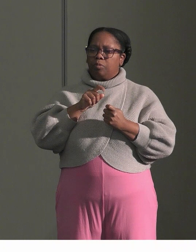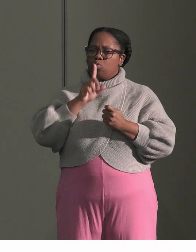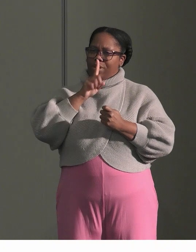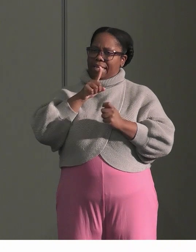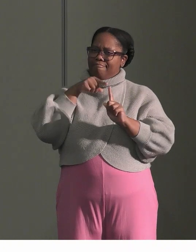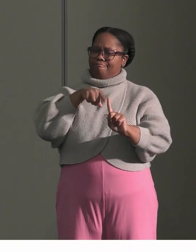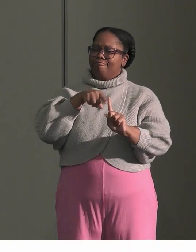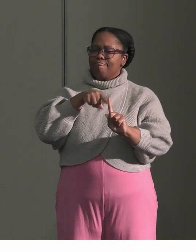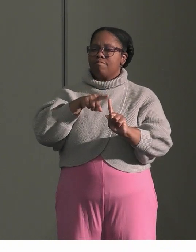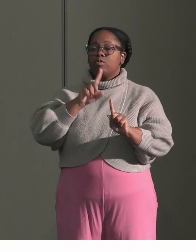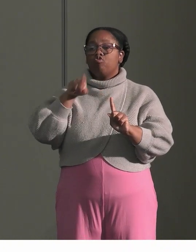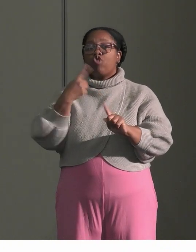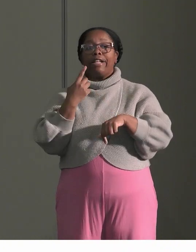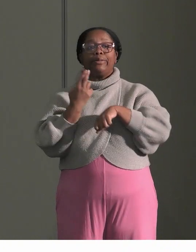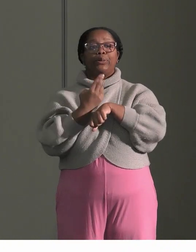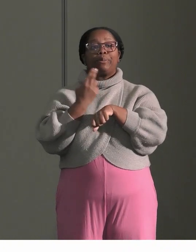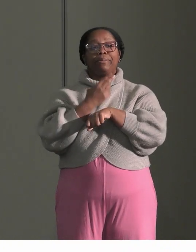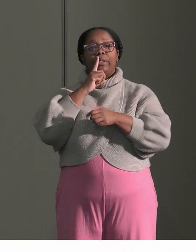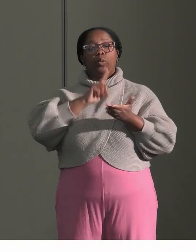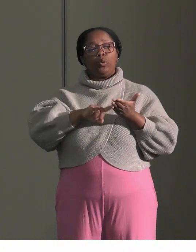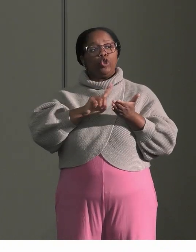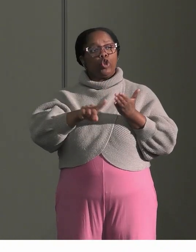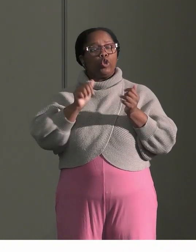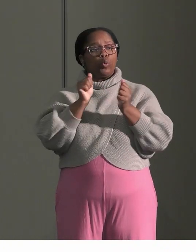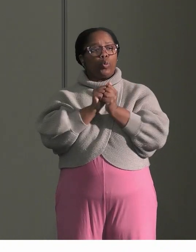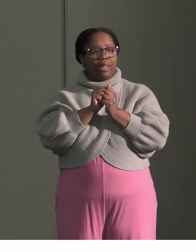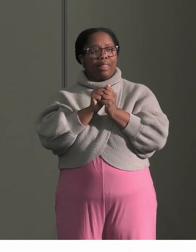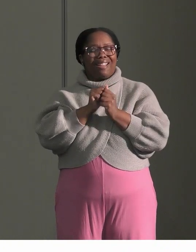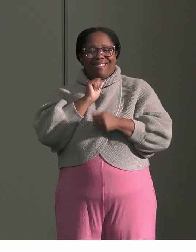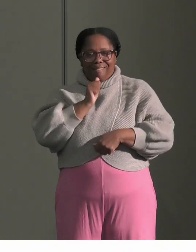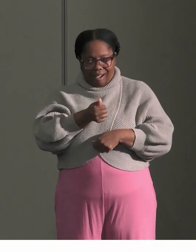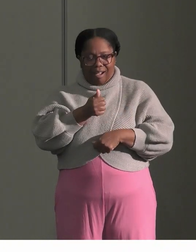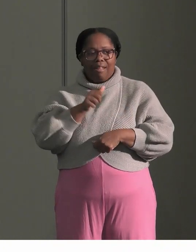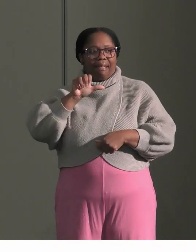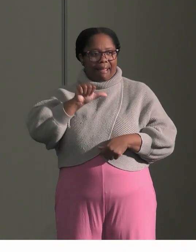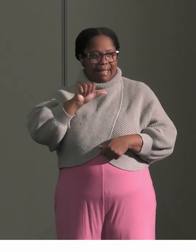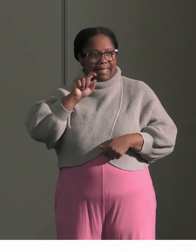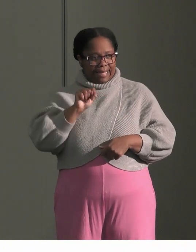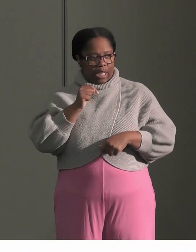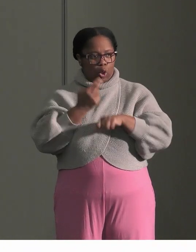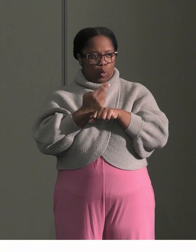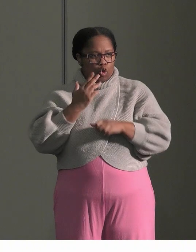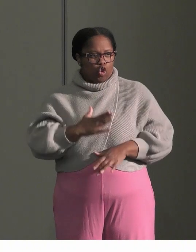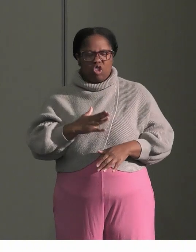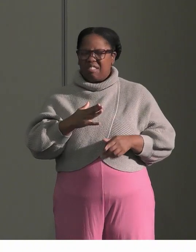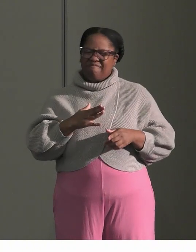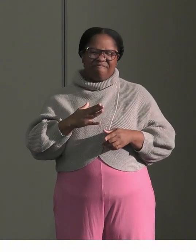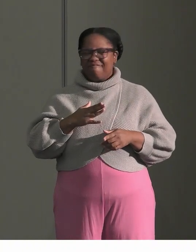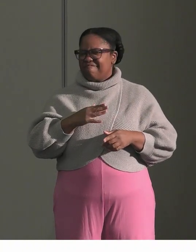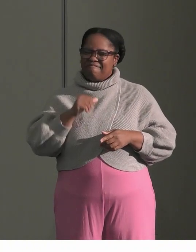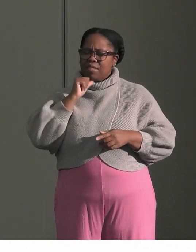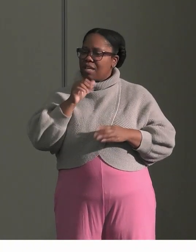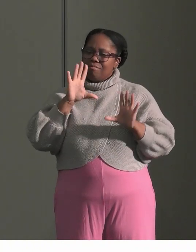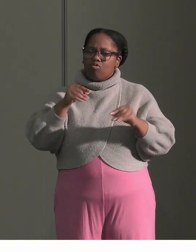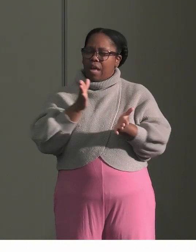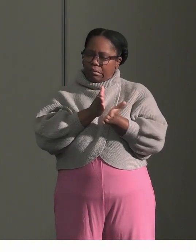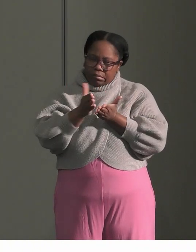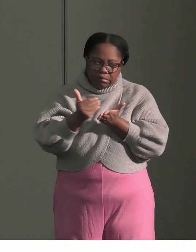doing usability with non-assistive technology users it will not give you a picture that is